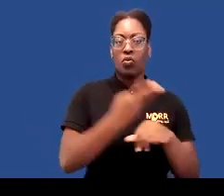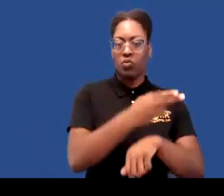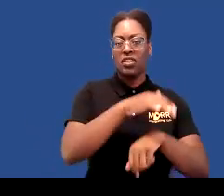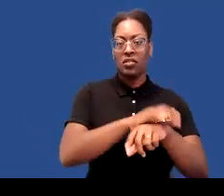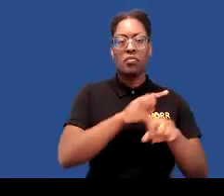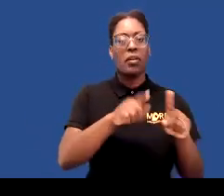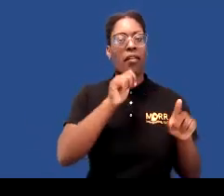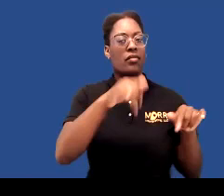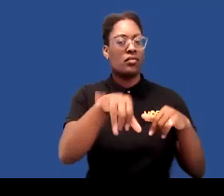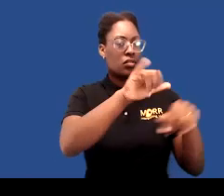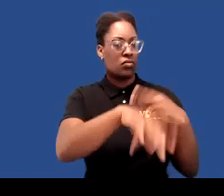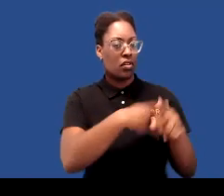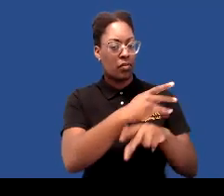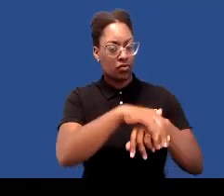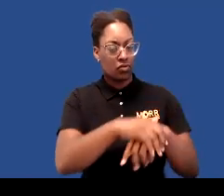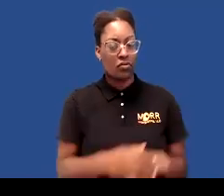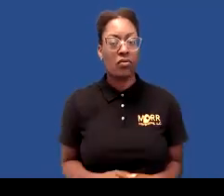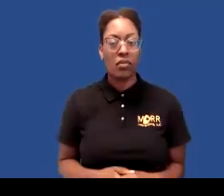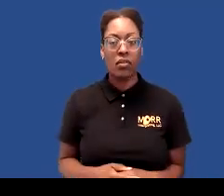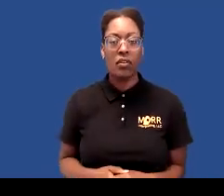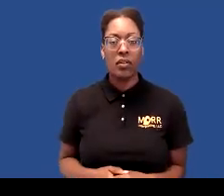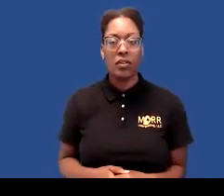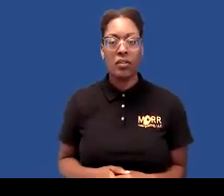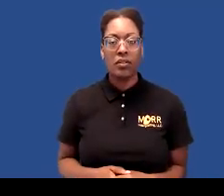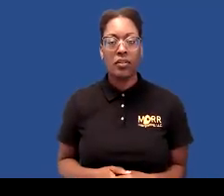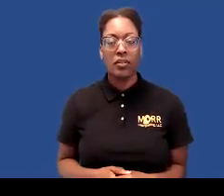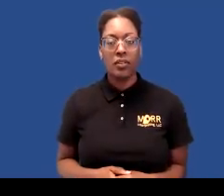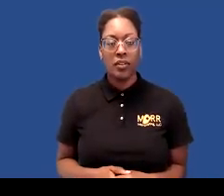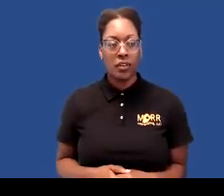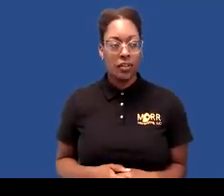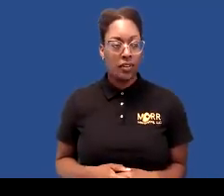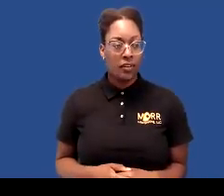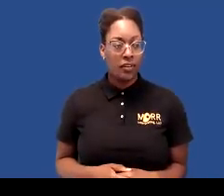But when I think you have there, depending on contexts--